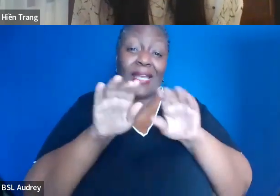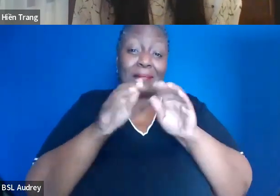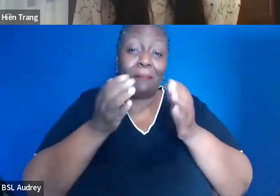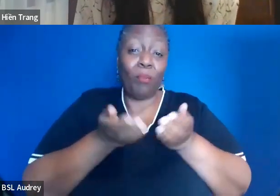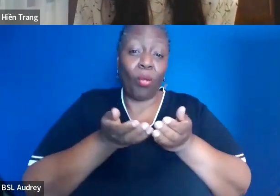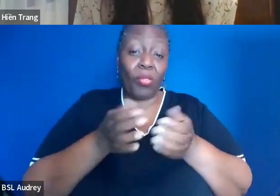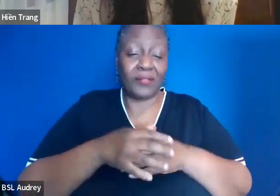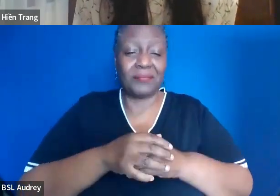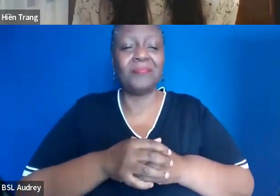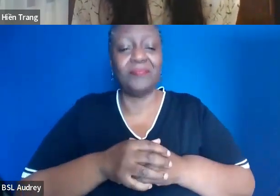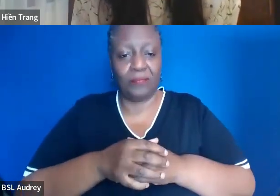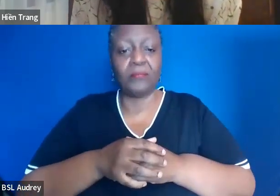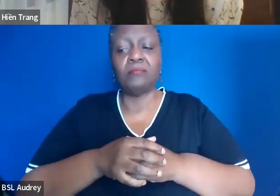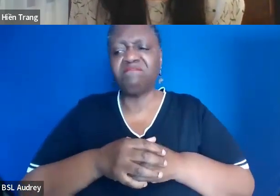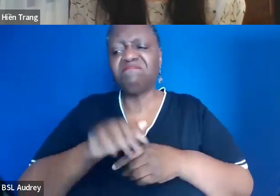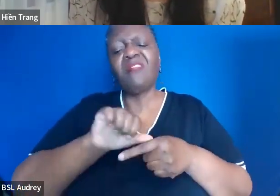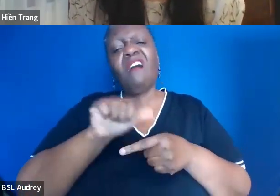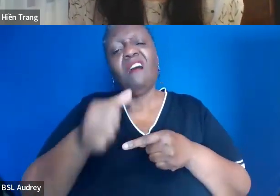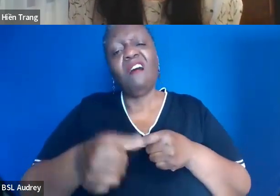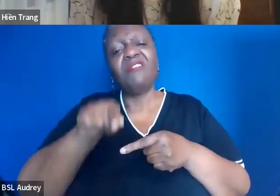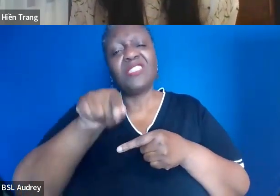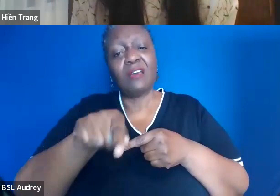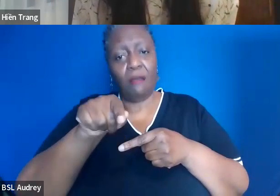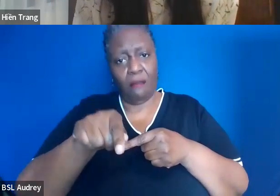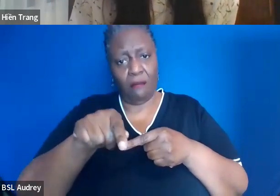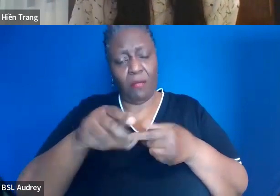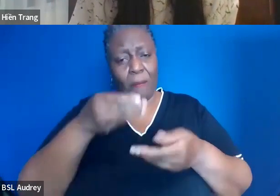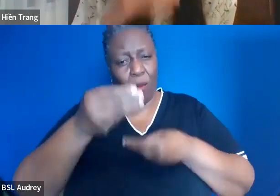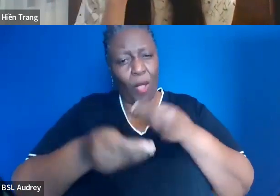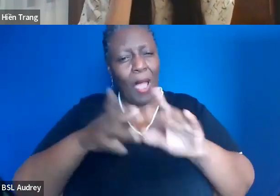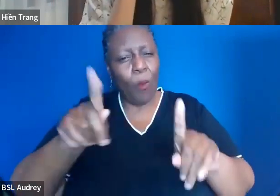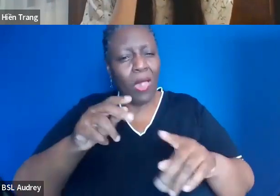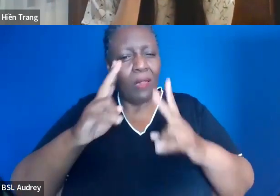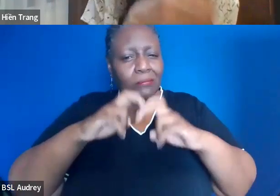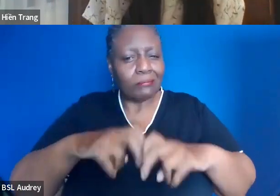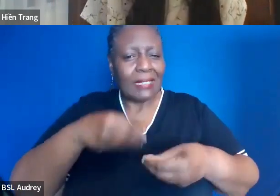um and after each poem I just wanted to describe a little bit more about it and the context what